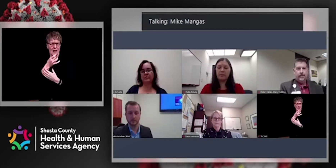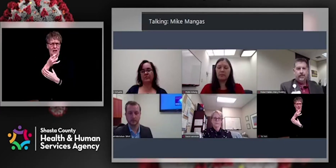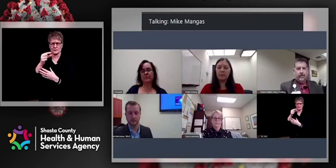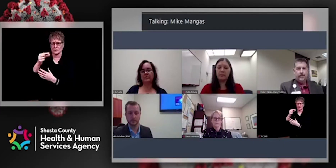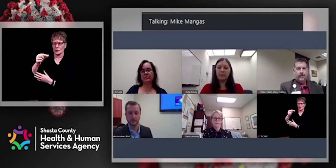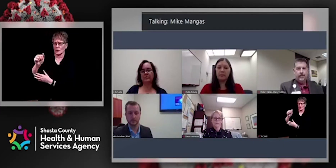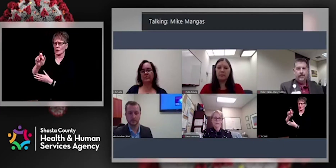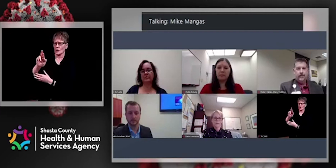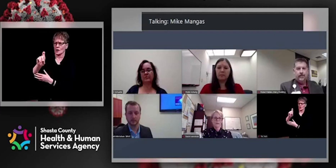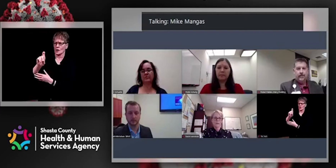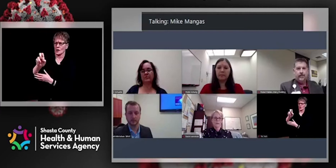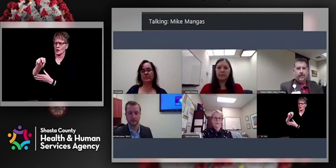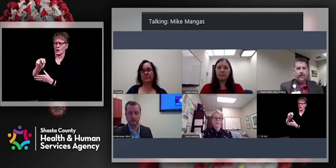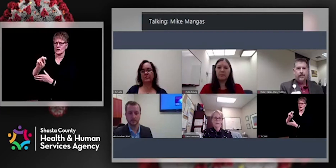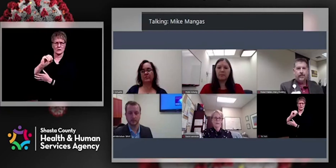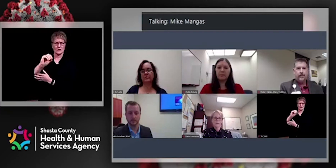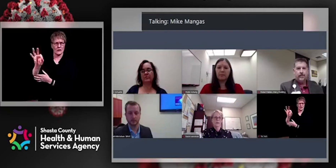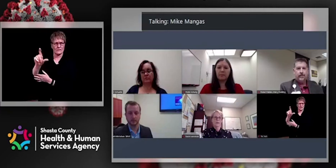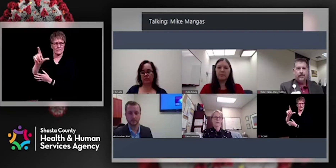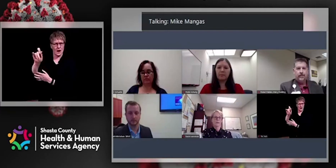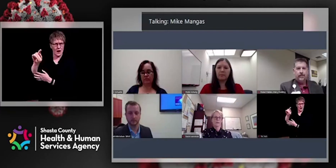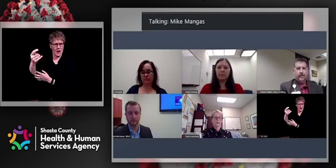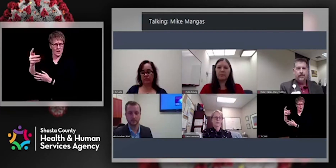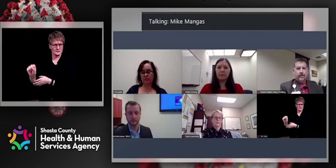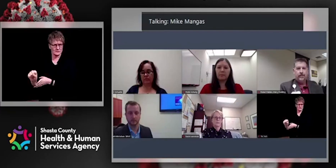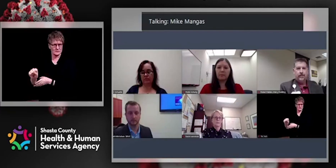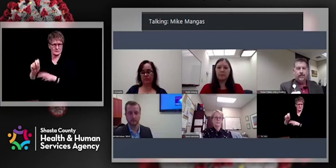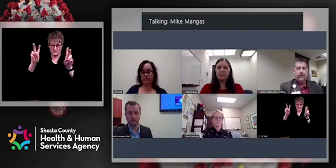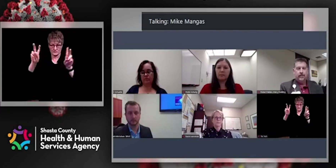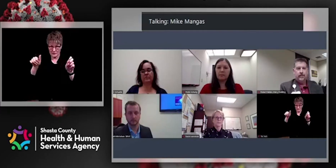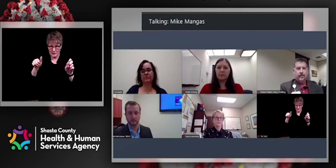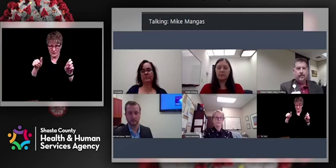Has anything been done there to kind of alleviate what some people were saying was a problem?